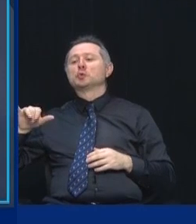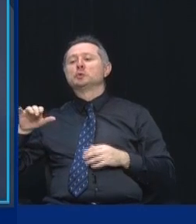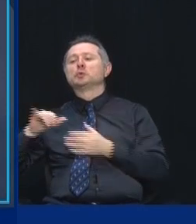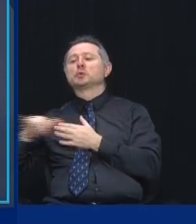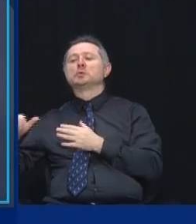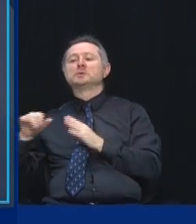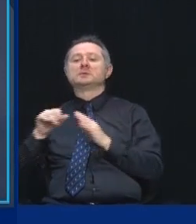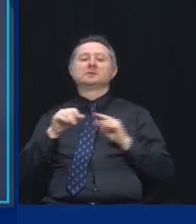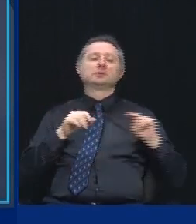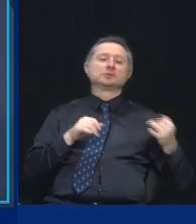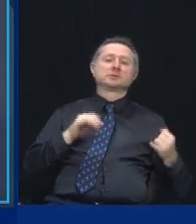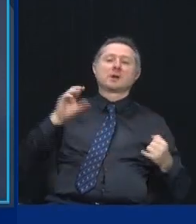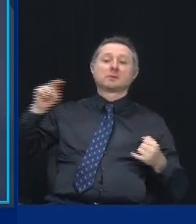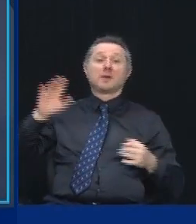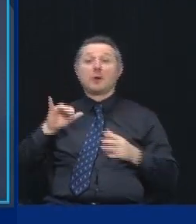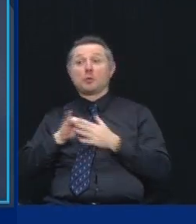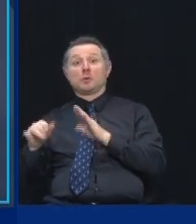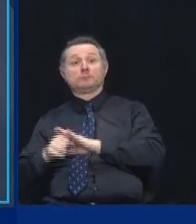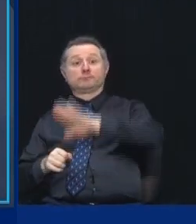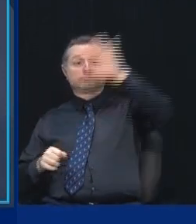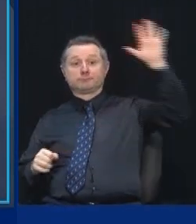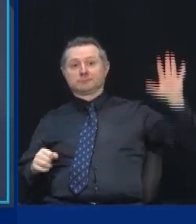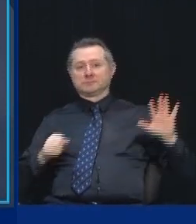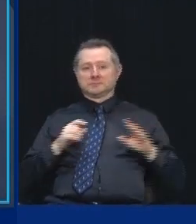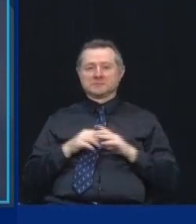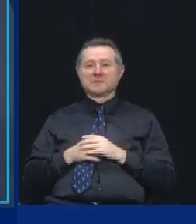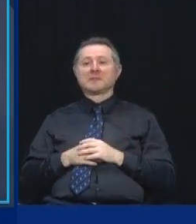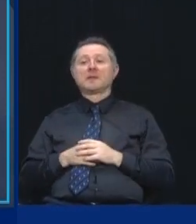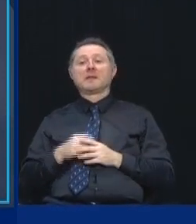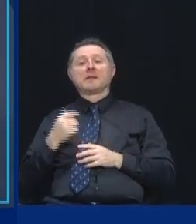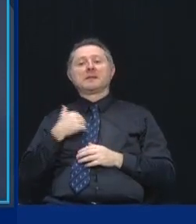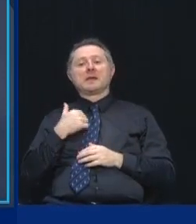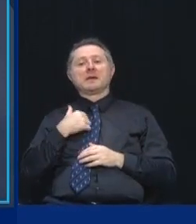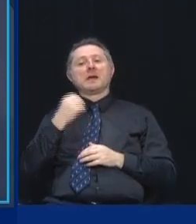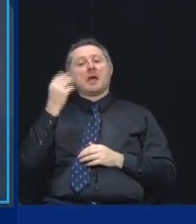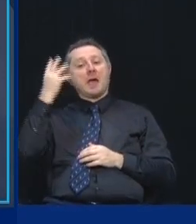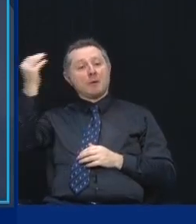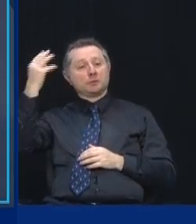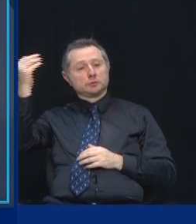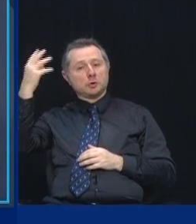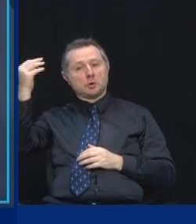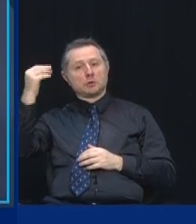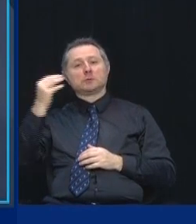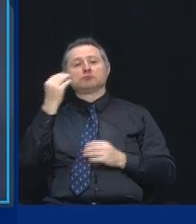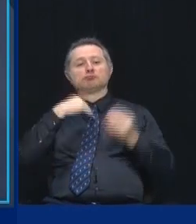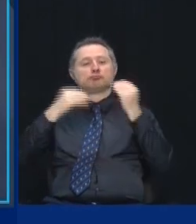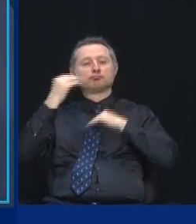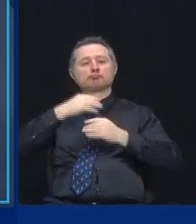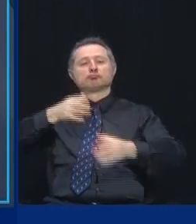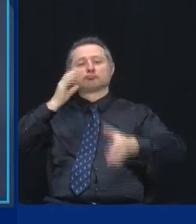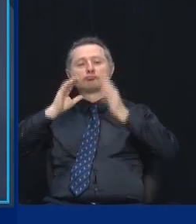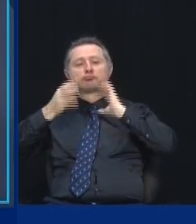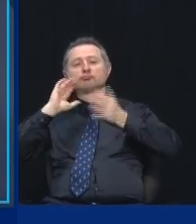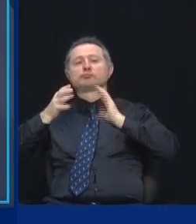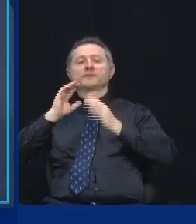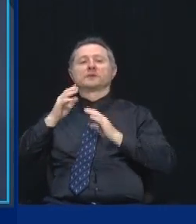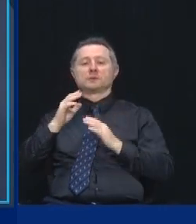DIFFERENT RULES THAN THE TRISTATE COALITION.